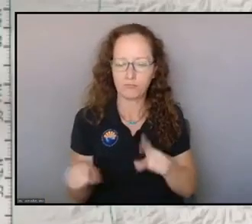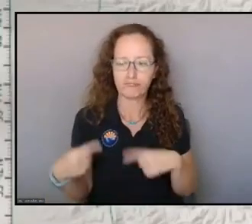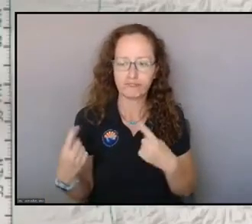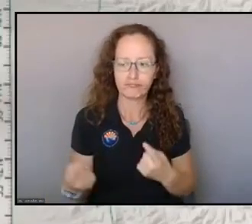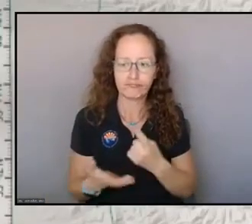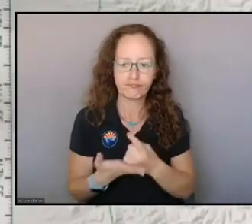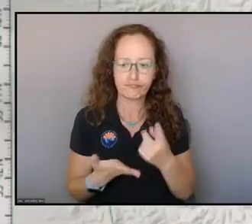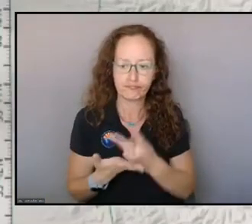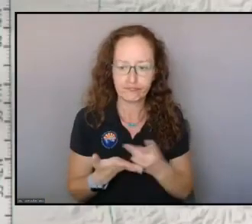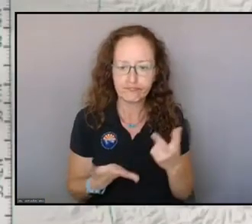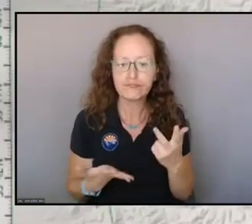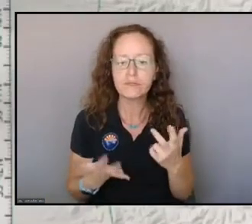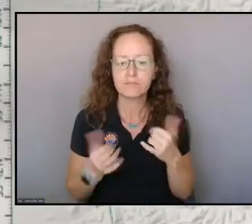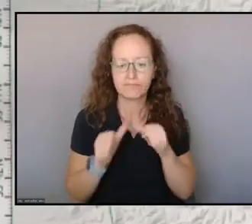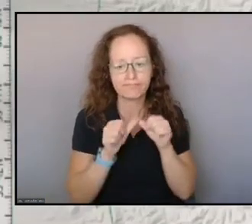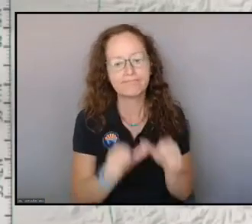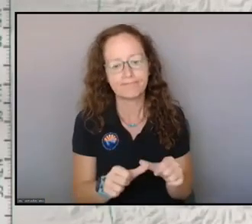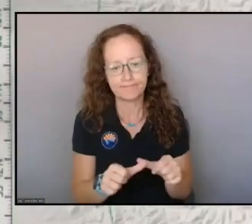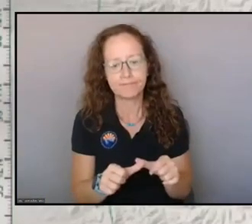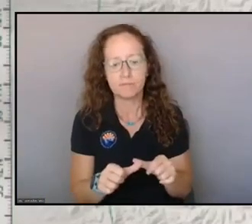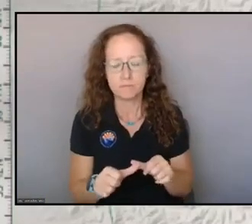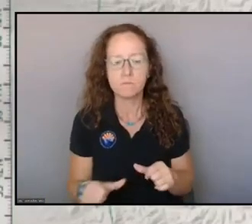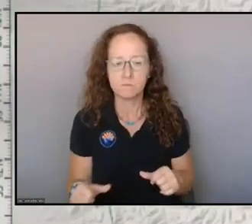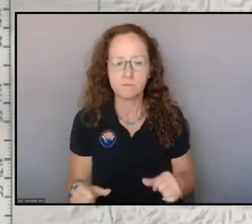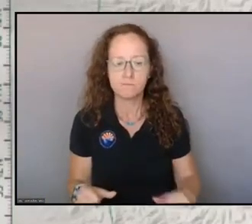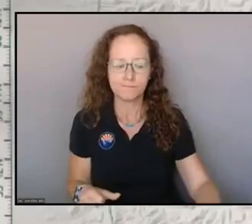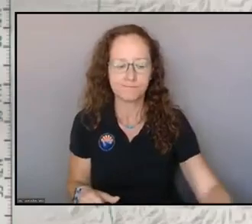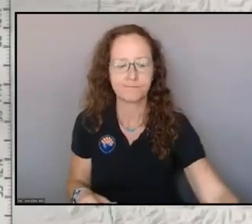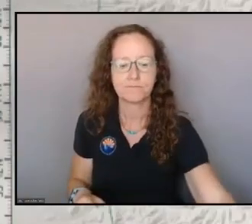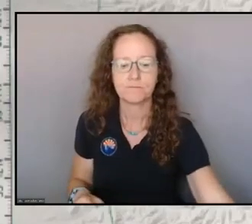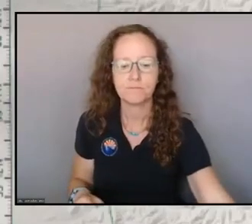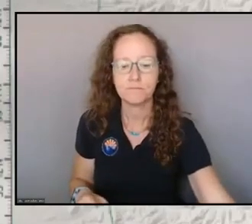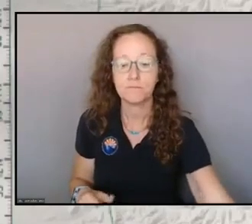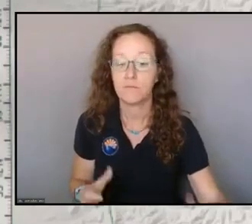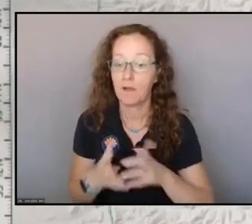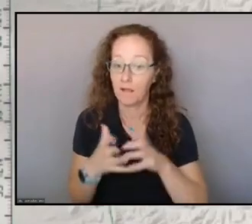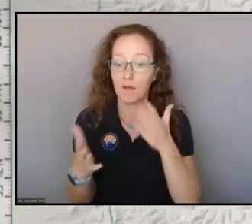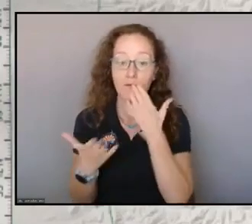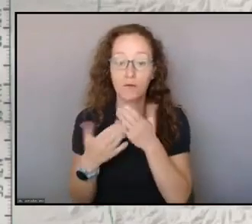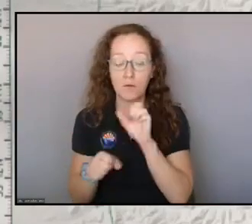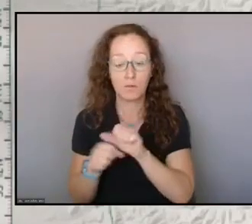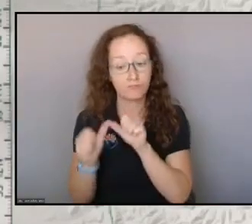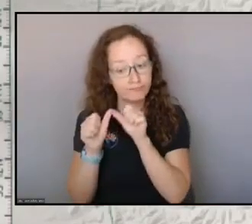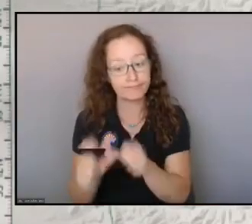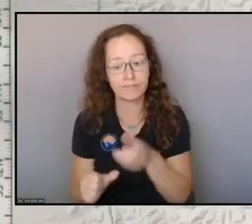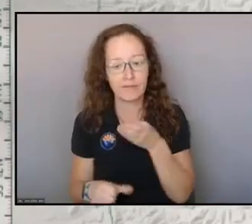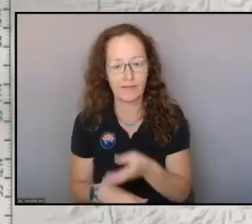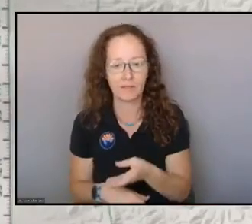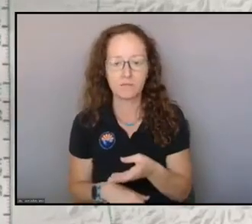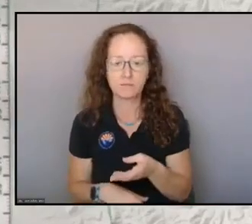HAS BEEN IN THERE SO WE ARE DOING A LOT OF GOOD WORK STILL IN THOSE AREAS.